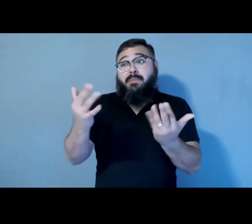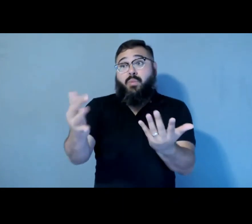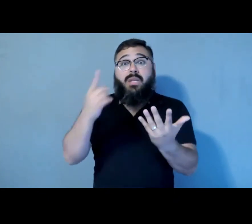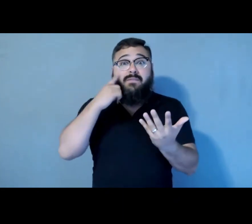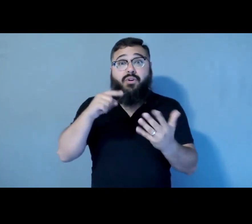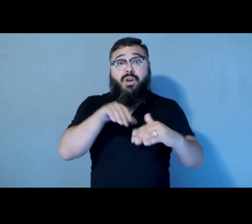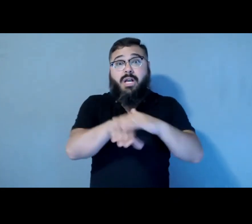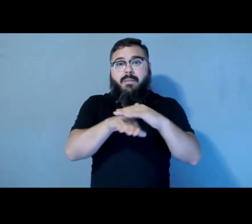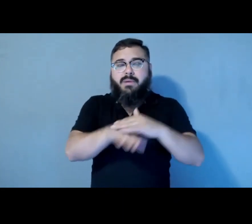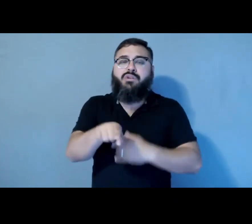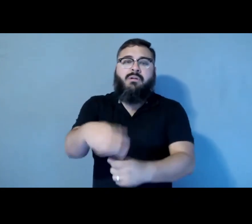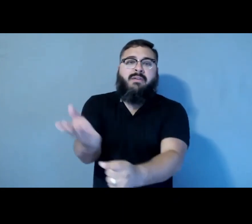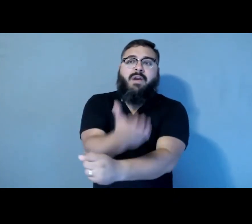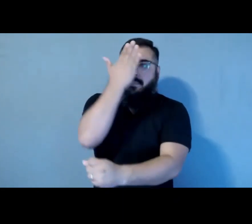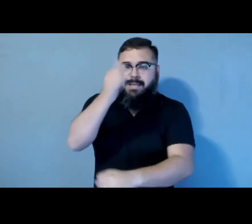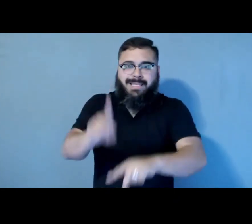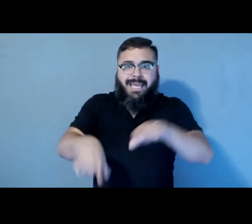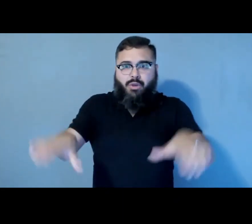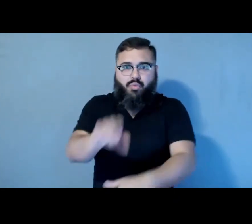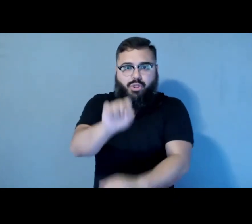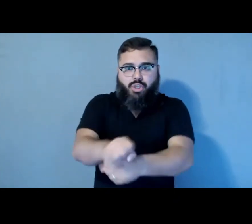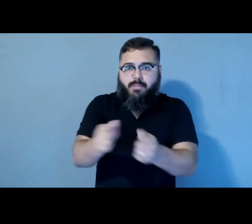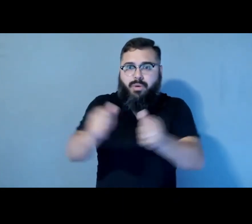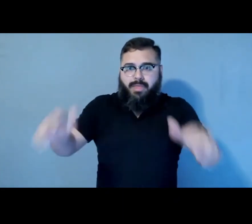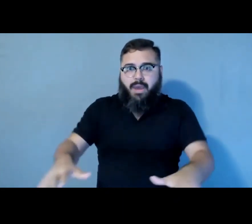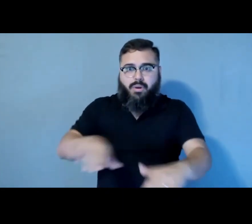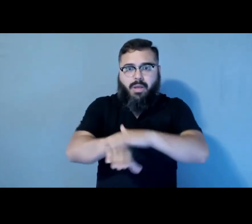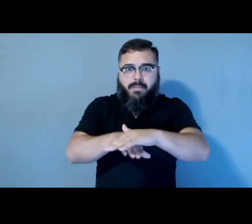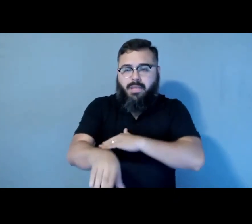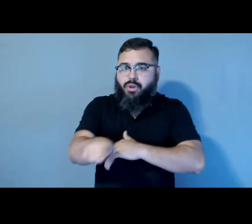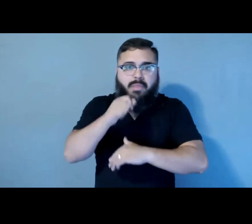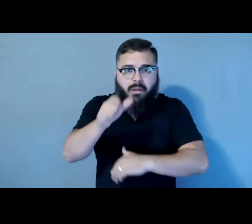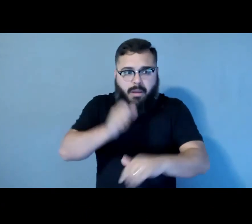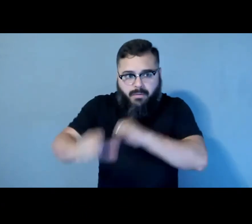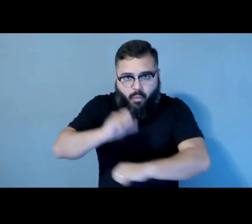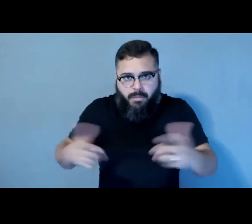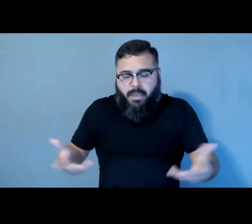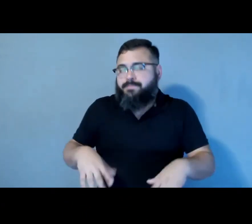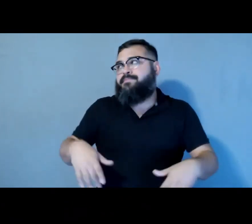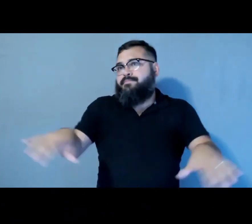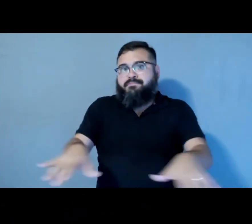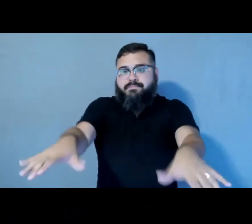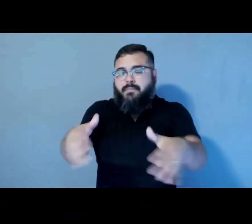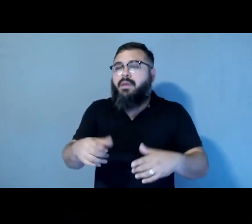because they can't do the job without the accommodation and they're not performing. So we understand the importance